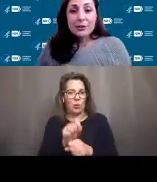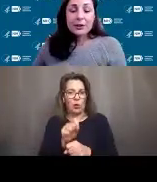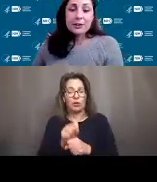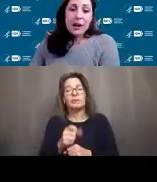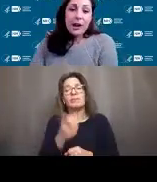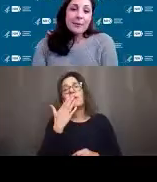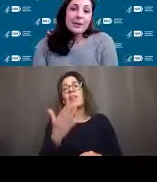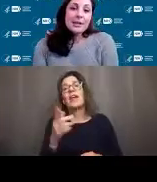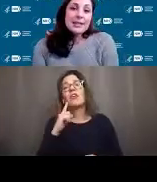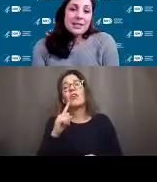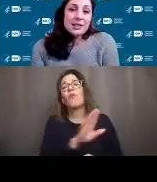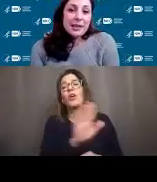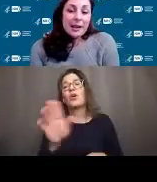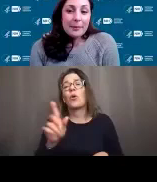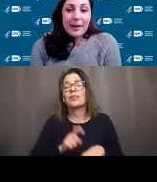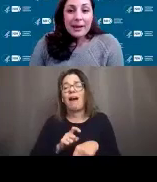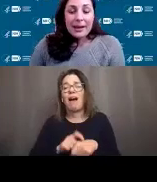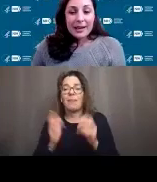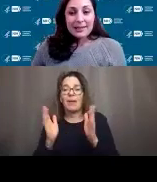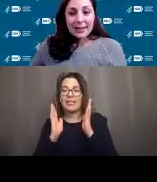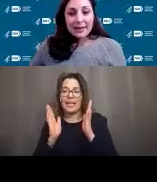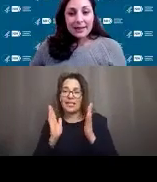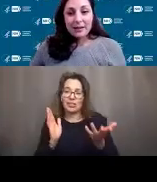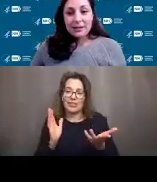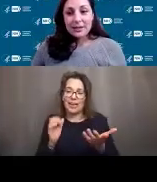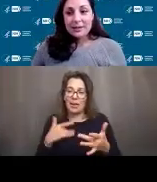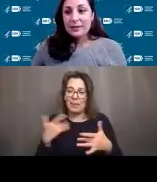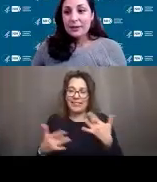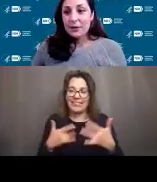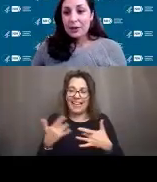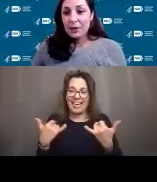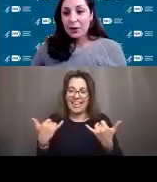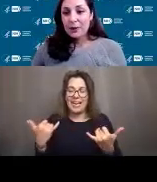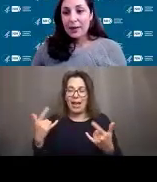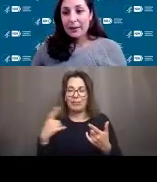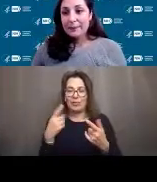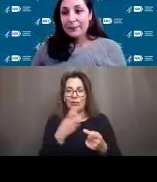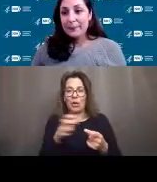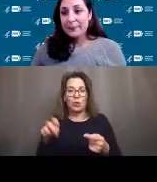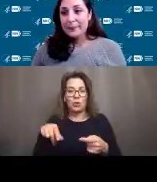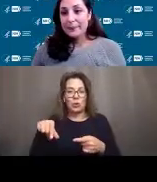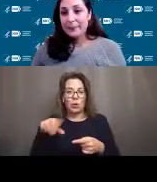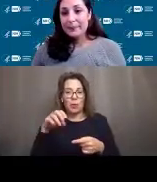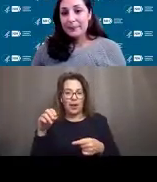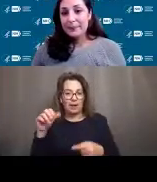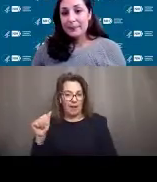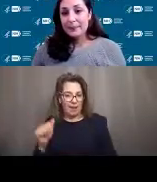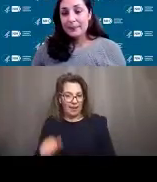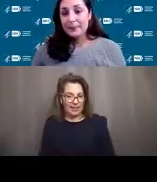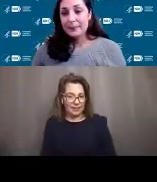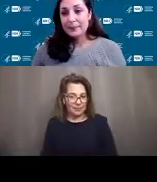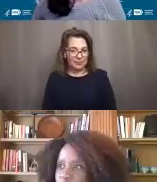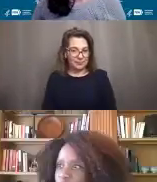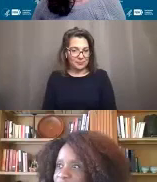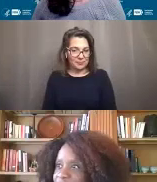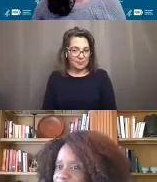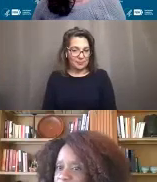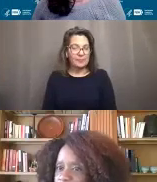You can do this via the education section of your PI personal profile in the eRA Commons.